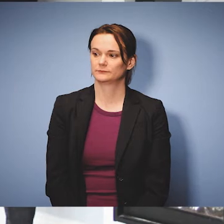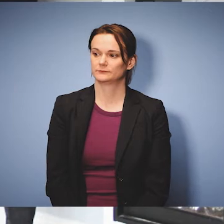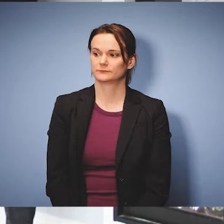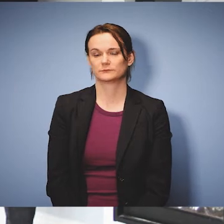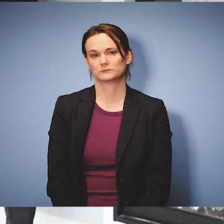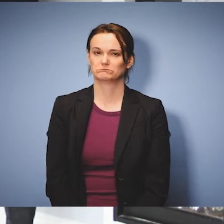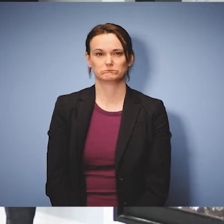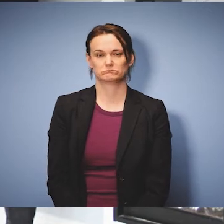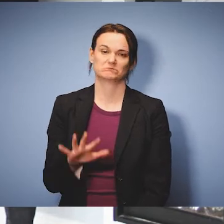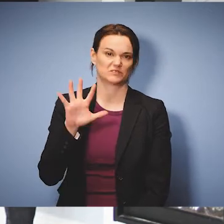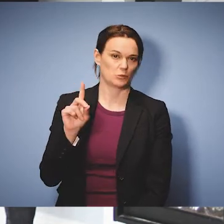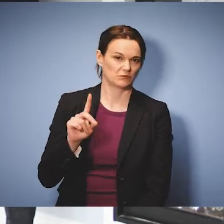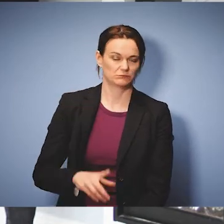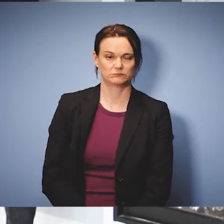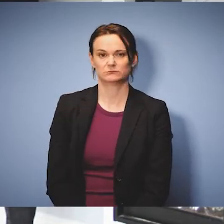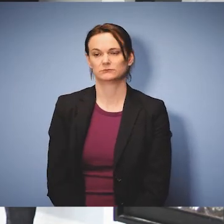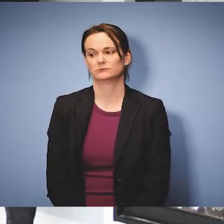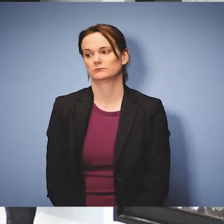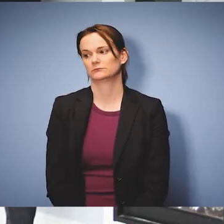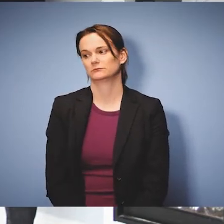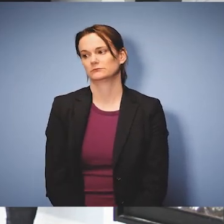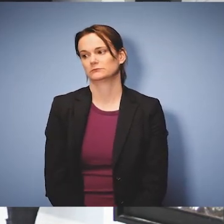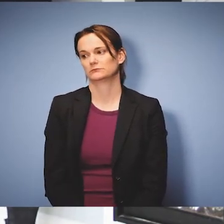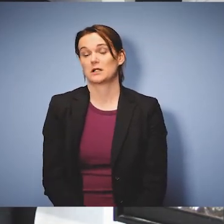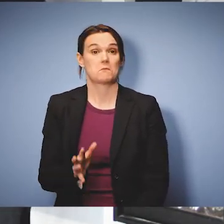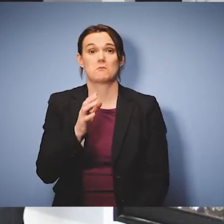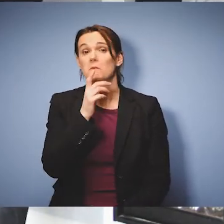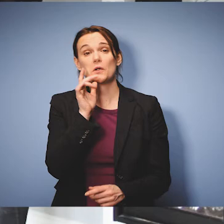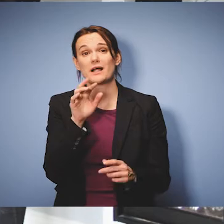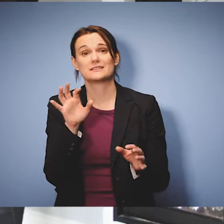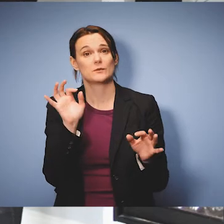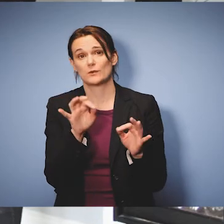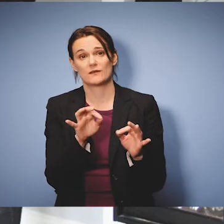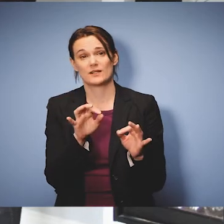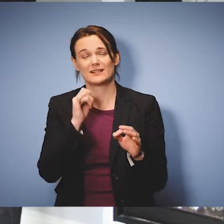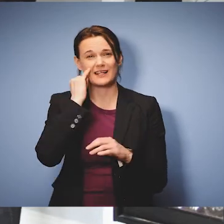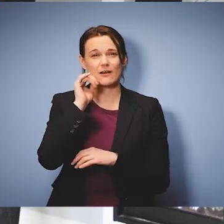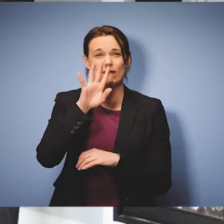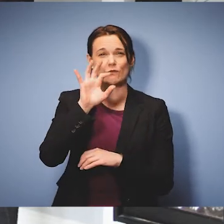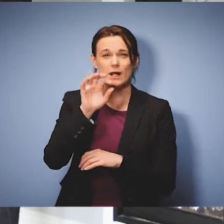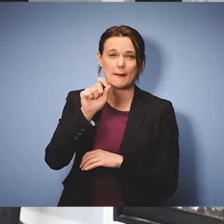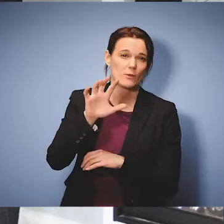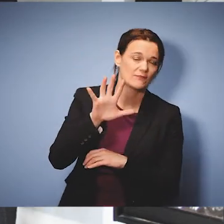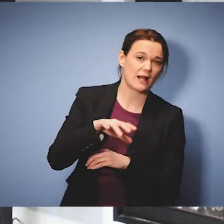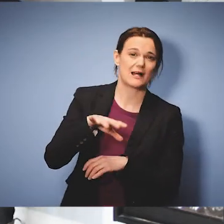around 51. Again, it doesn't have to be perfect because if it goes 49 and a half or 51 and a half,